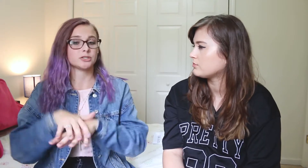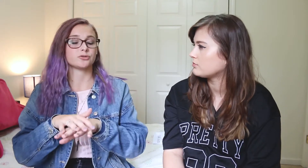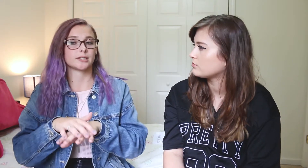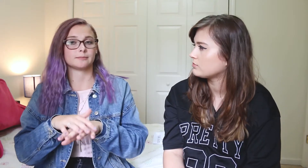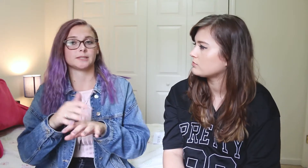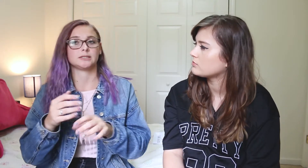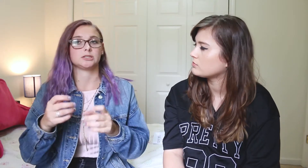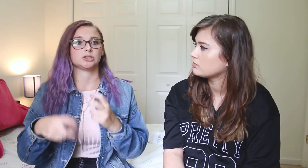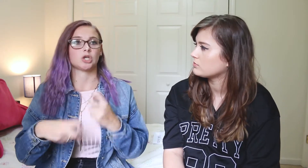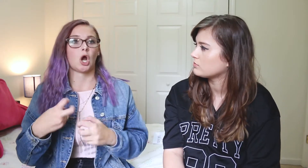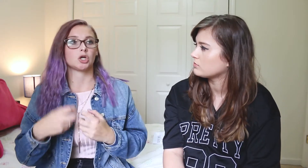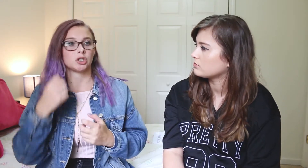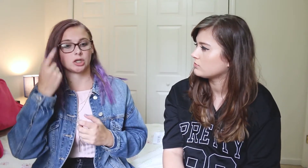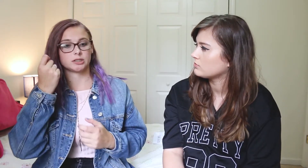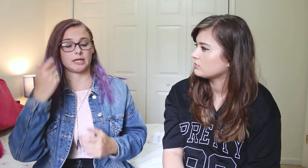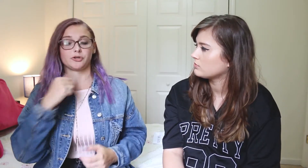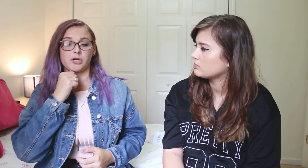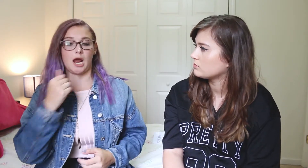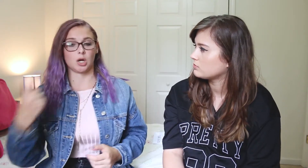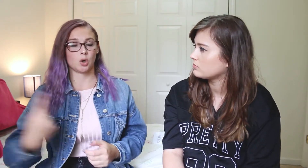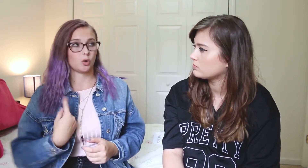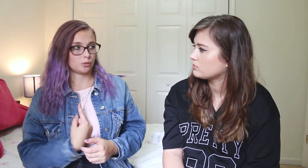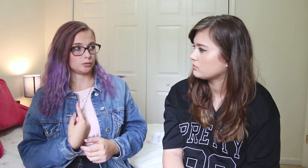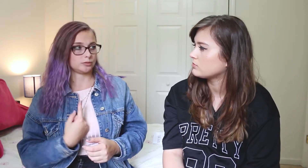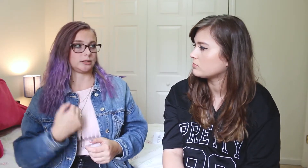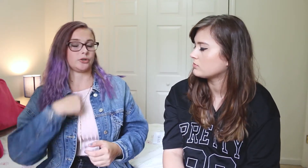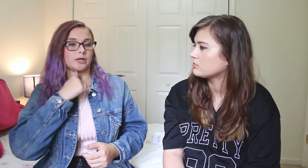It's different from mainstreamed kids, it’s hard to understand you aren’t alone.